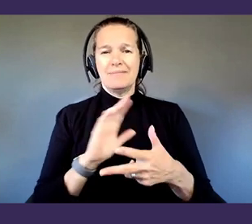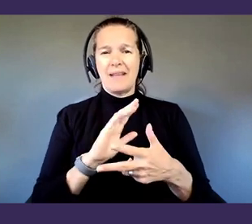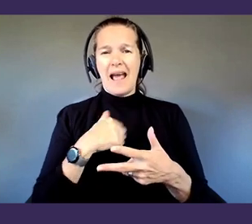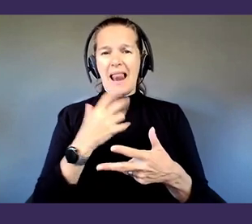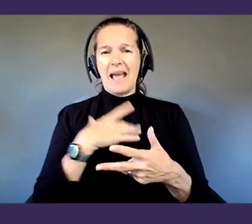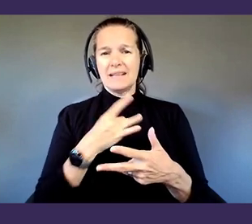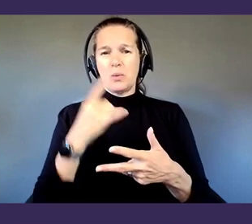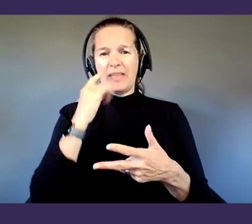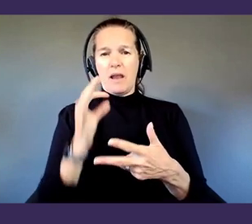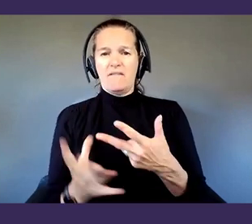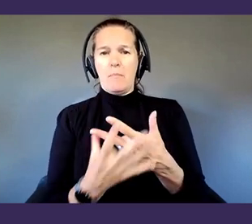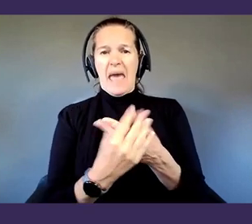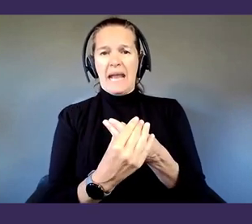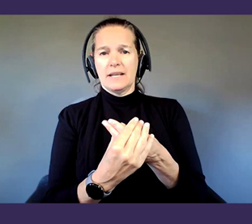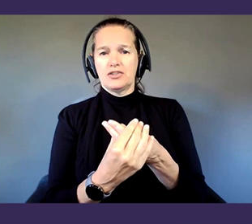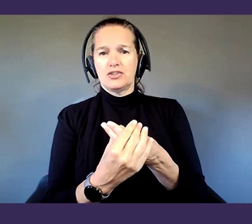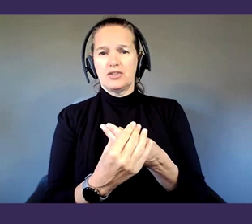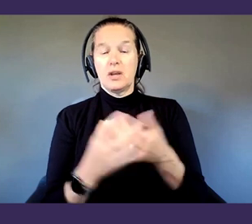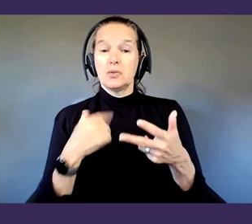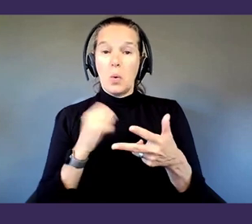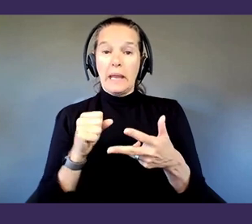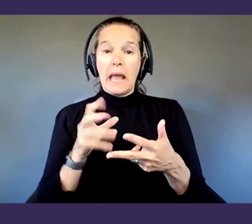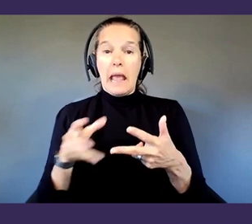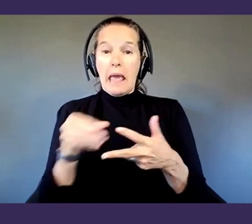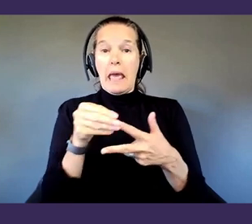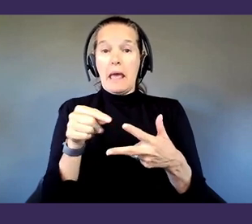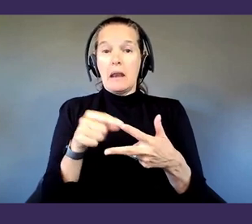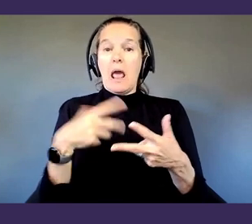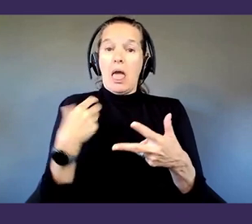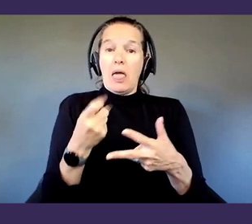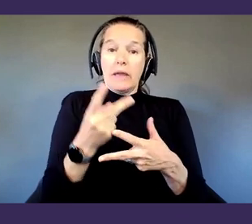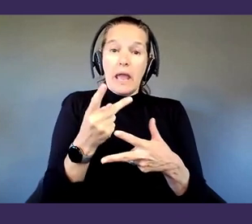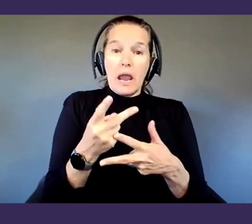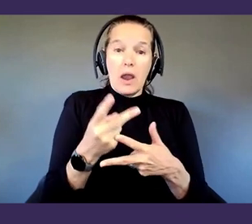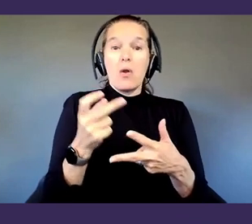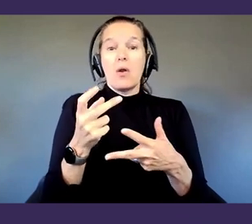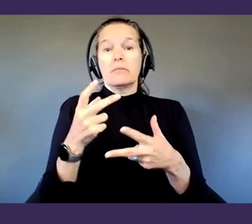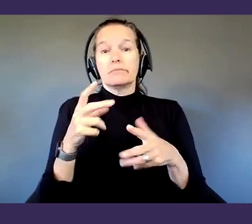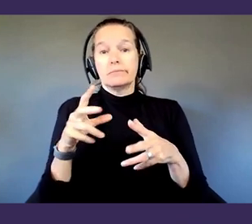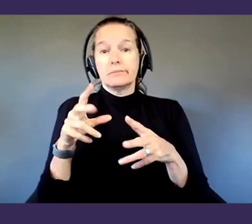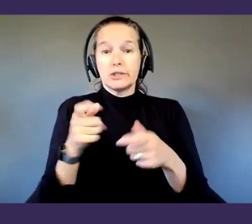So we can add the healthcare surrogate document or a power of attorney to the SDM agreement.